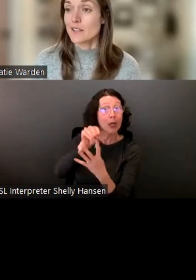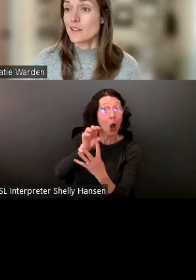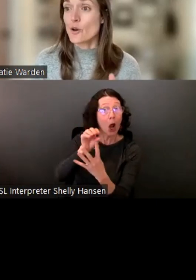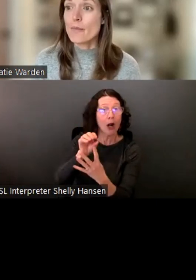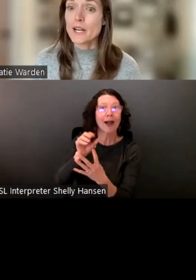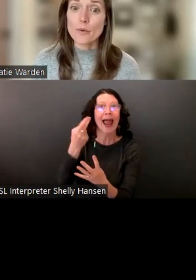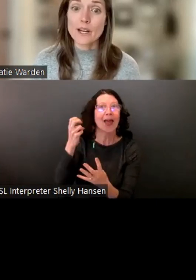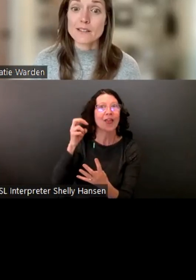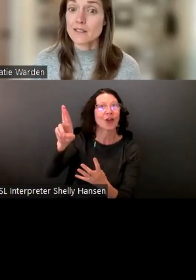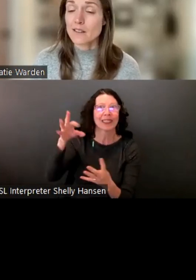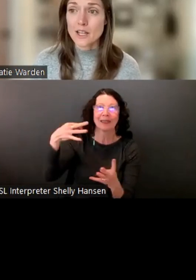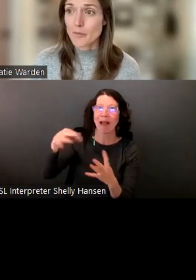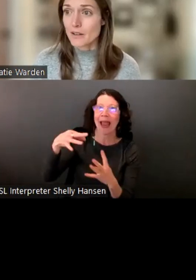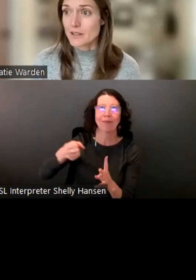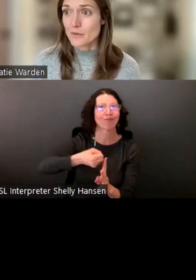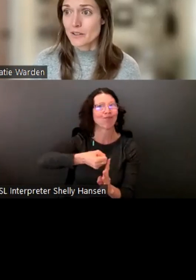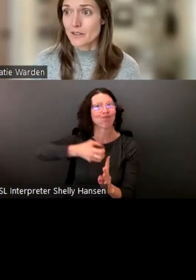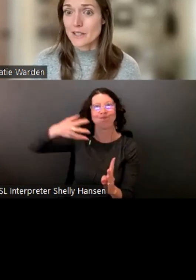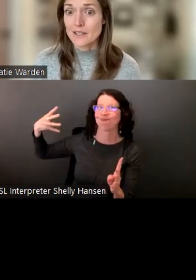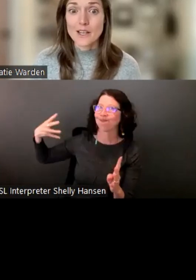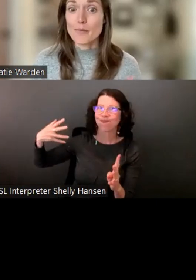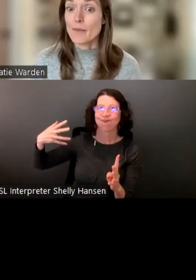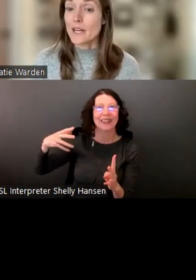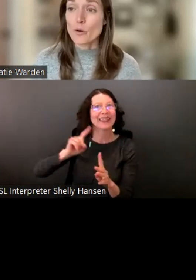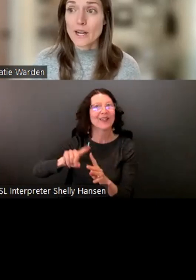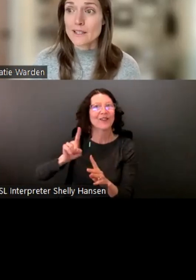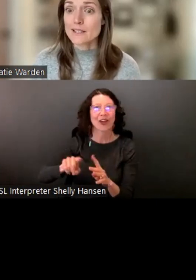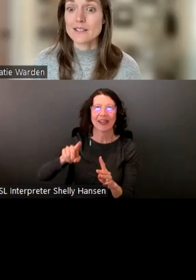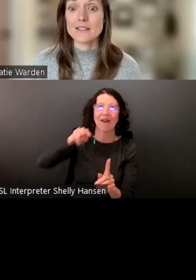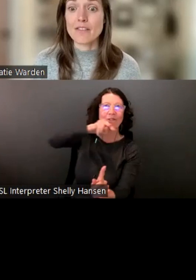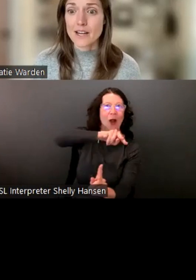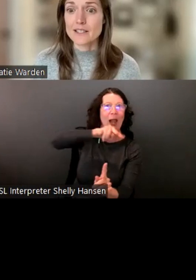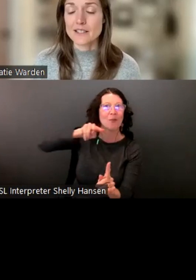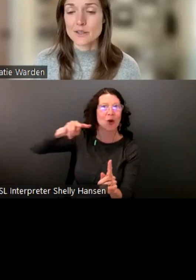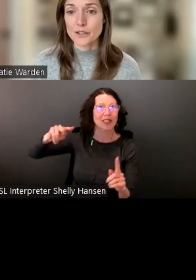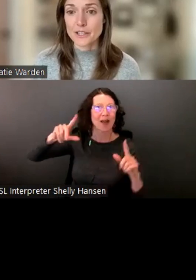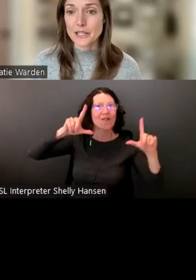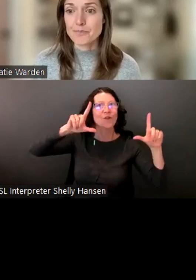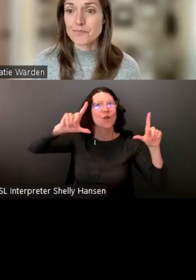Okay? There are many ways to think about disability, many ways to define disability.